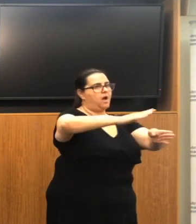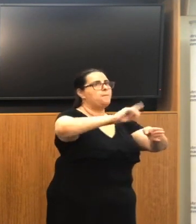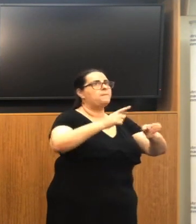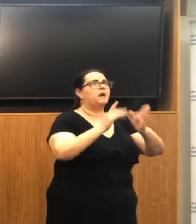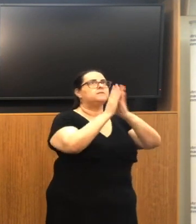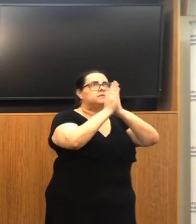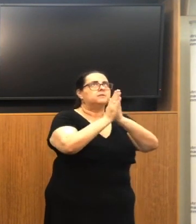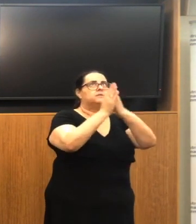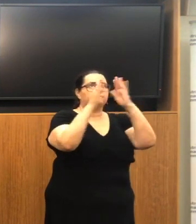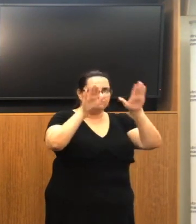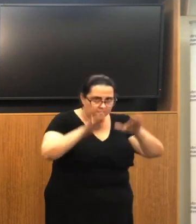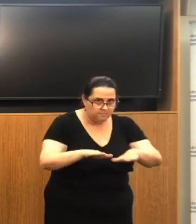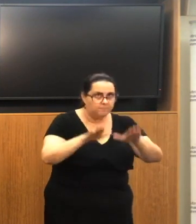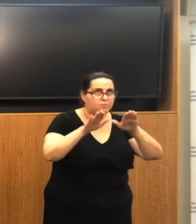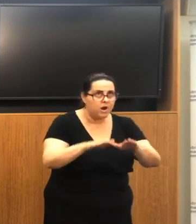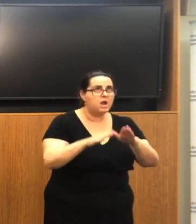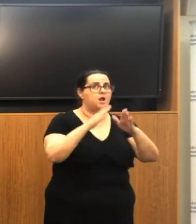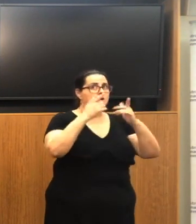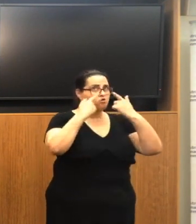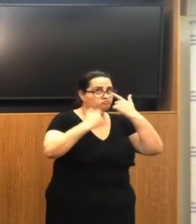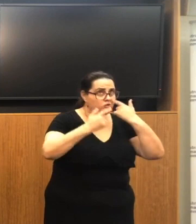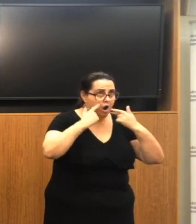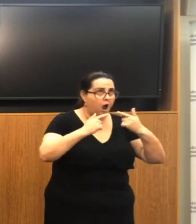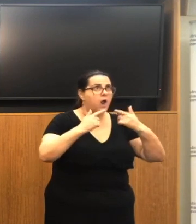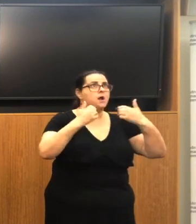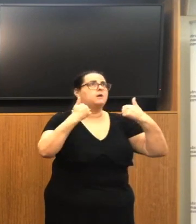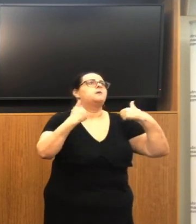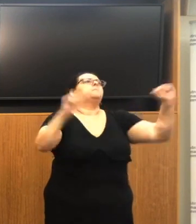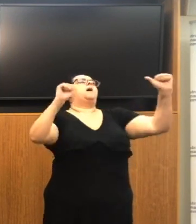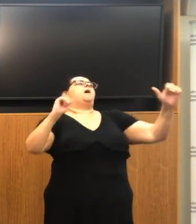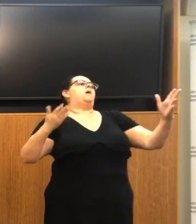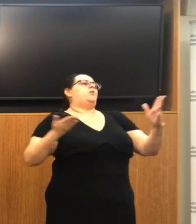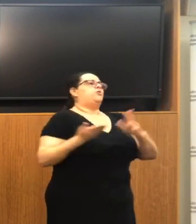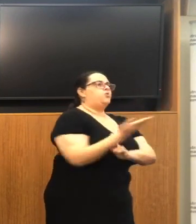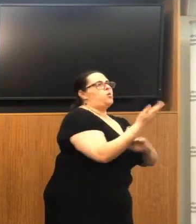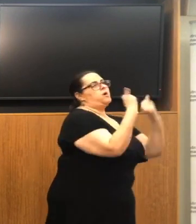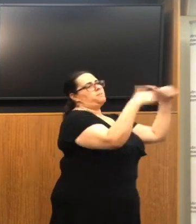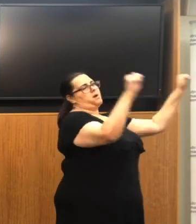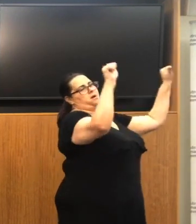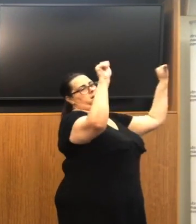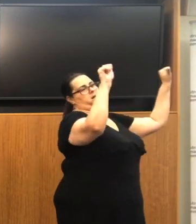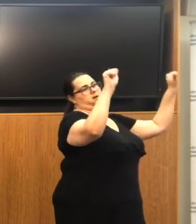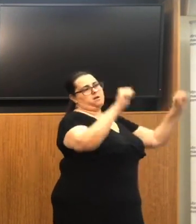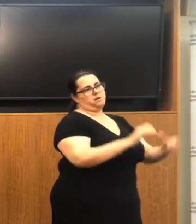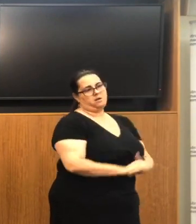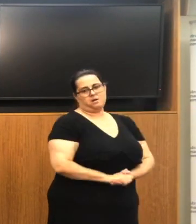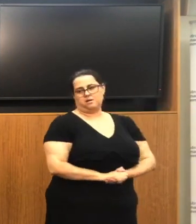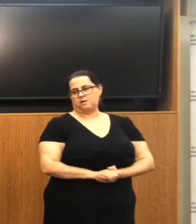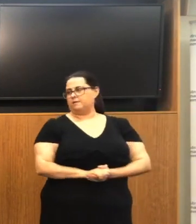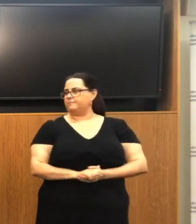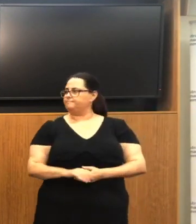So yeah, so that's up to that point. Yeah, can I ask you to tell us